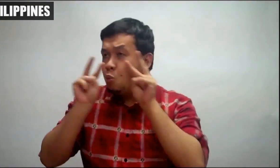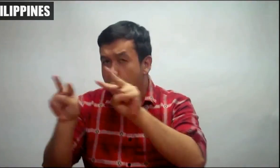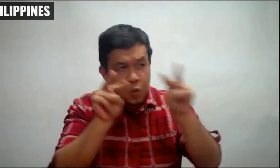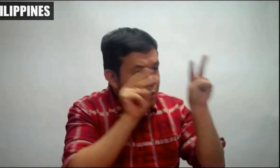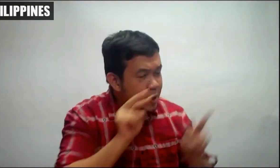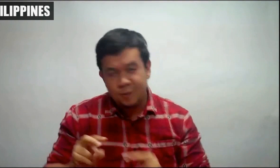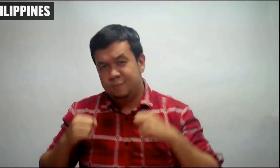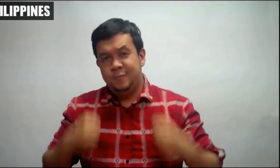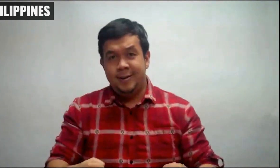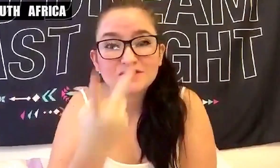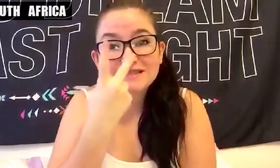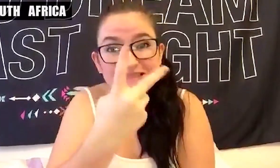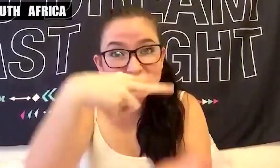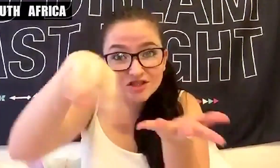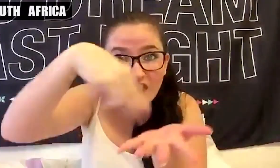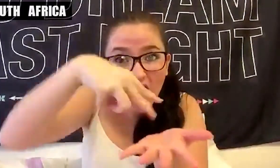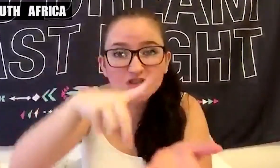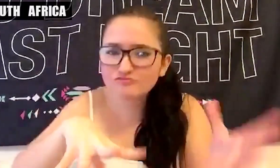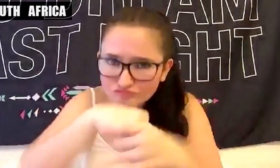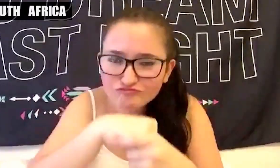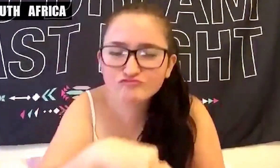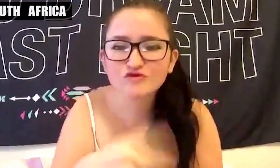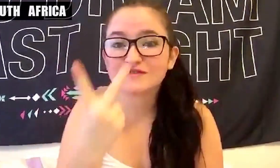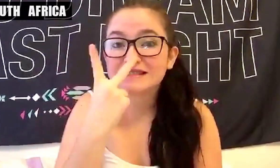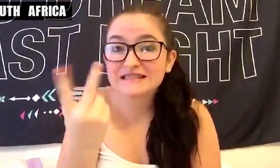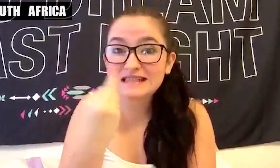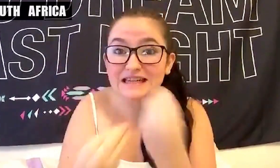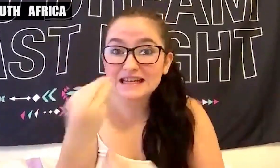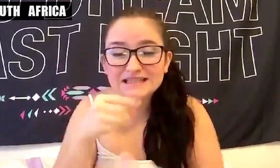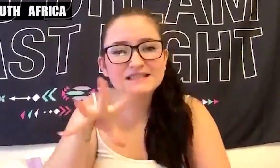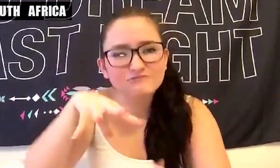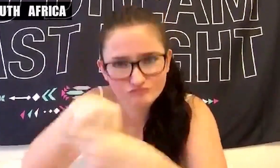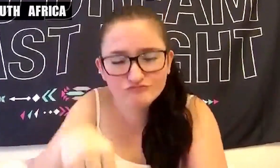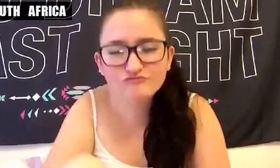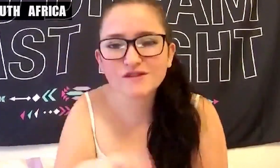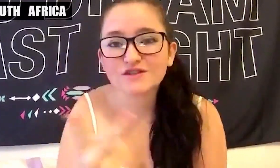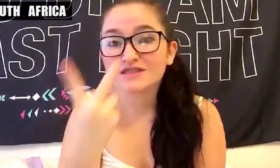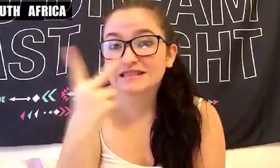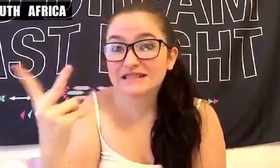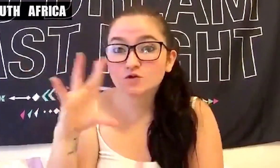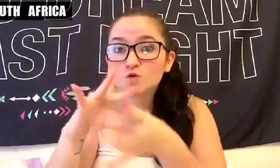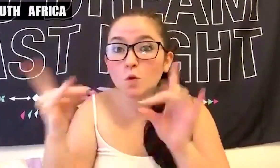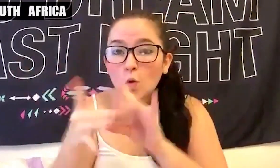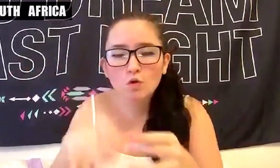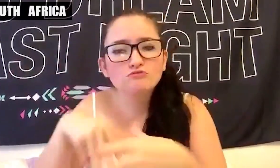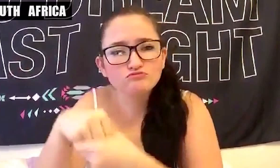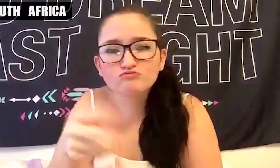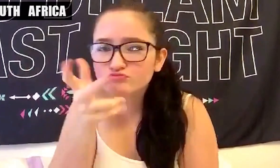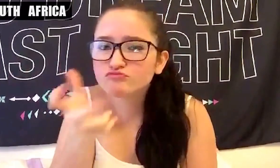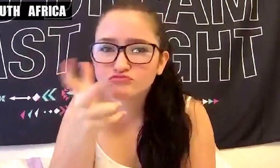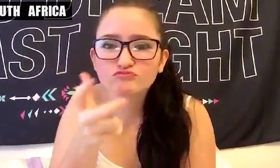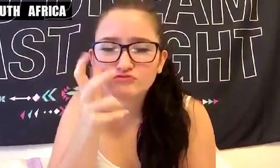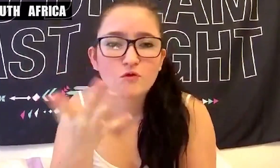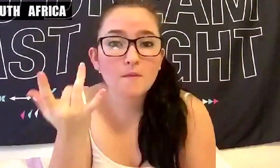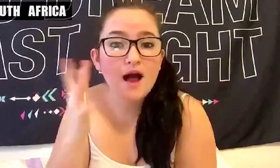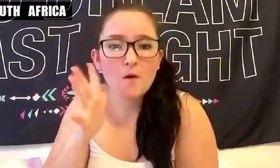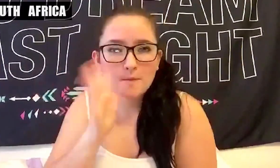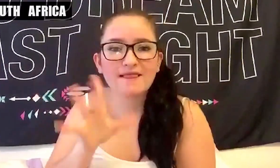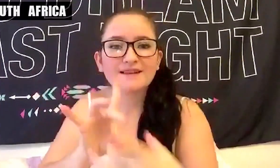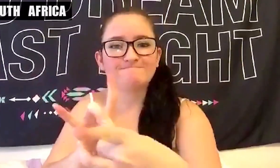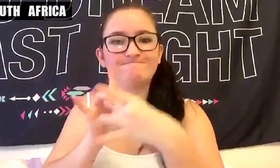If there is food, eat it. If there are stories, listen to them.